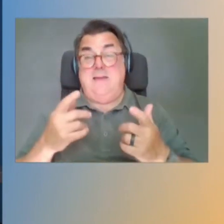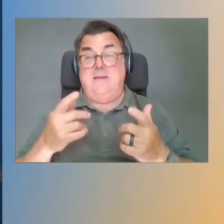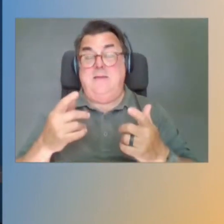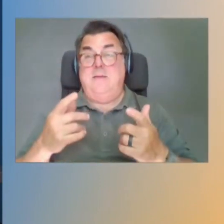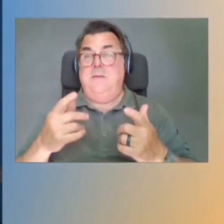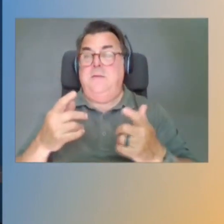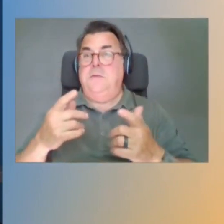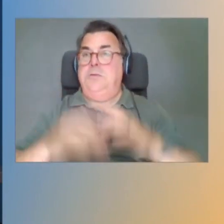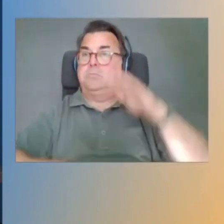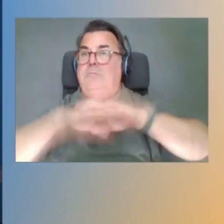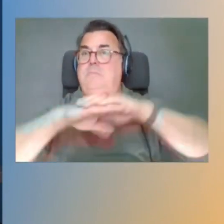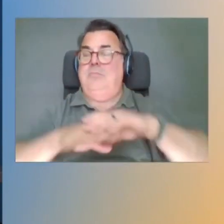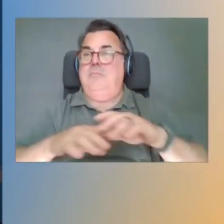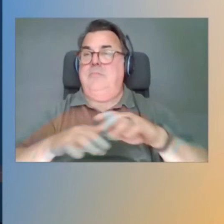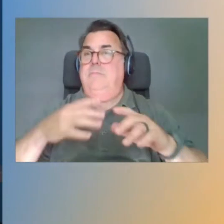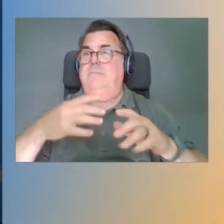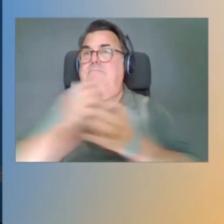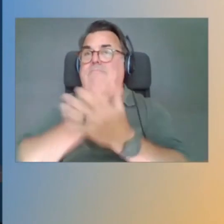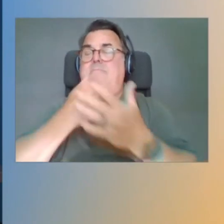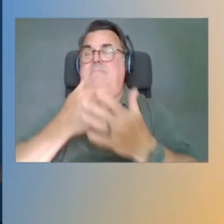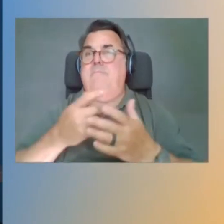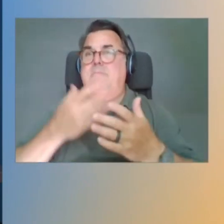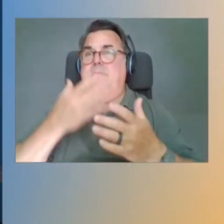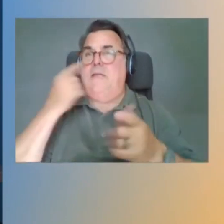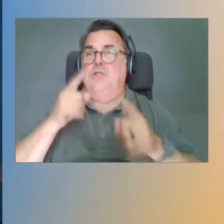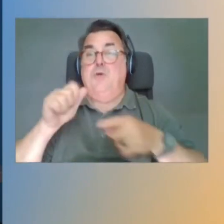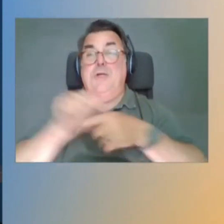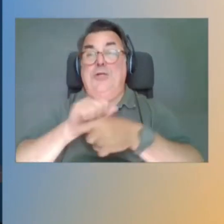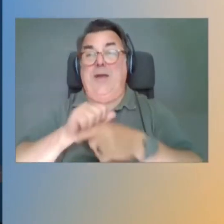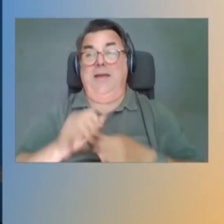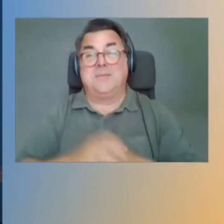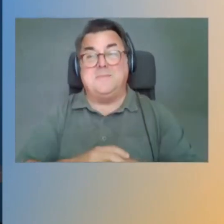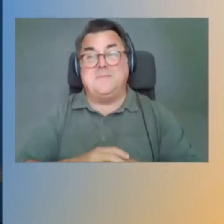Awesome. - So I think that customers